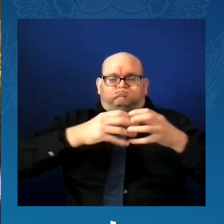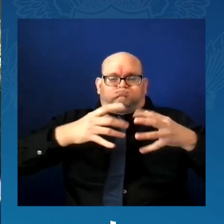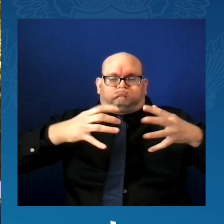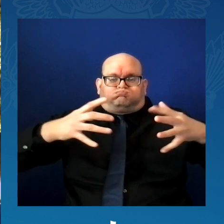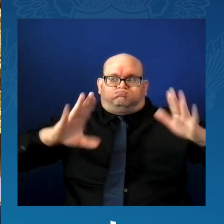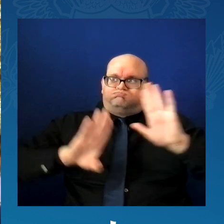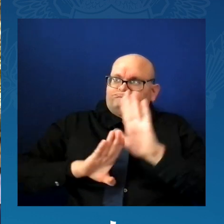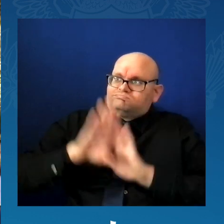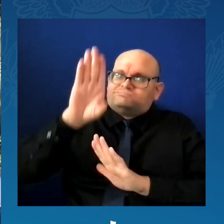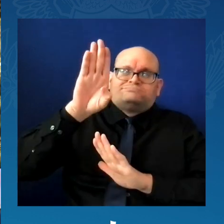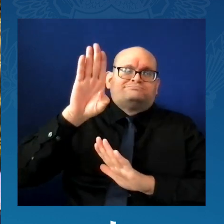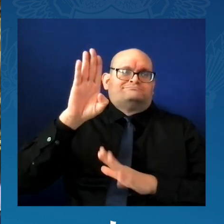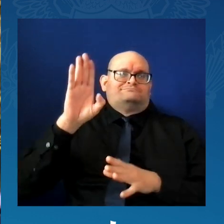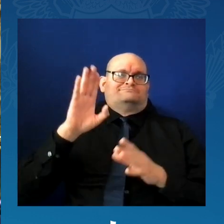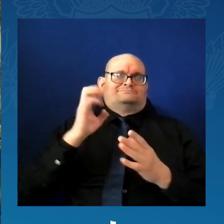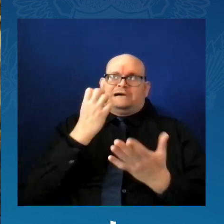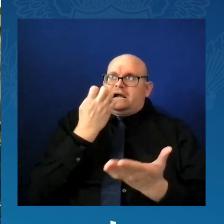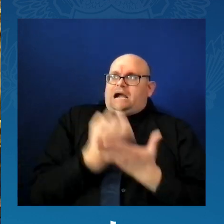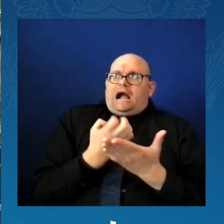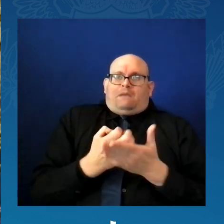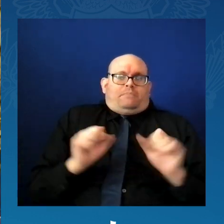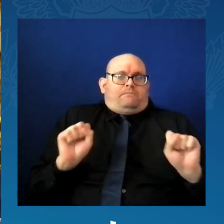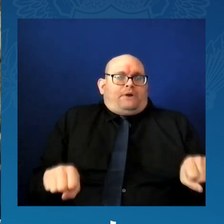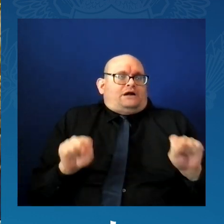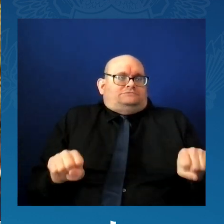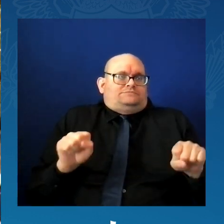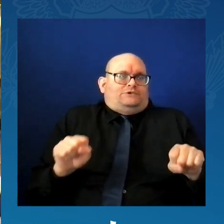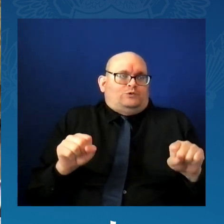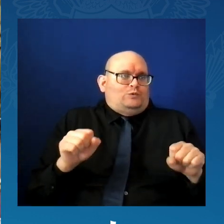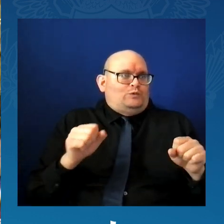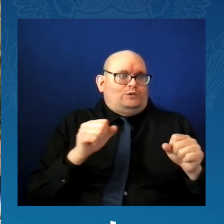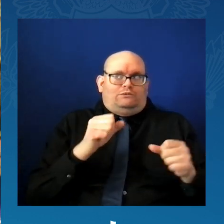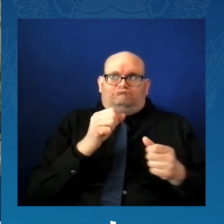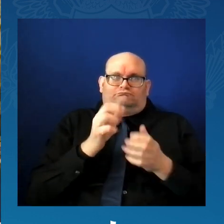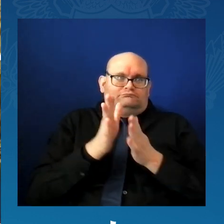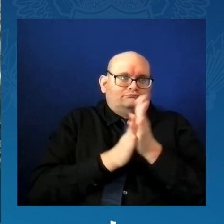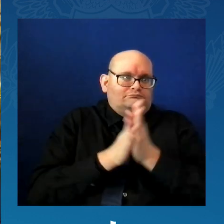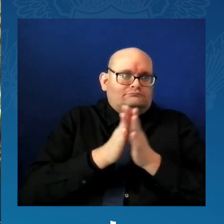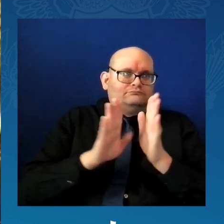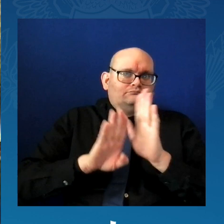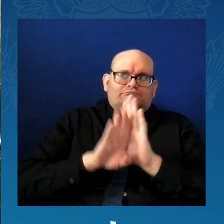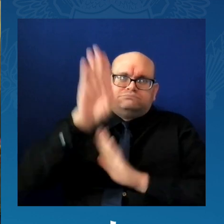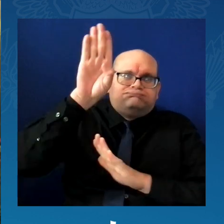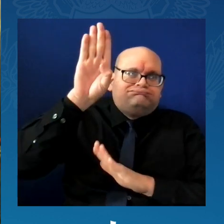Now, it's interesting that we take so much of it for granted and look how much of it has already expanded.